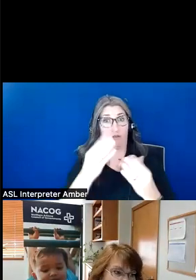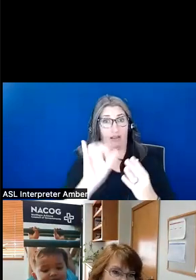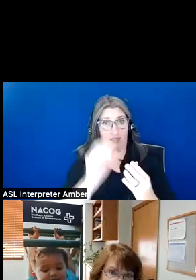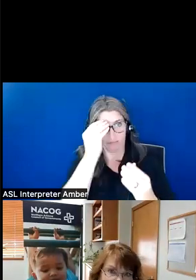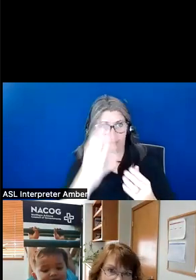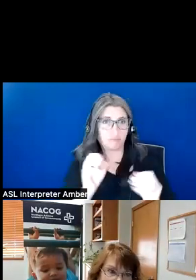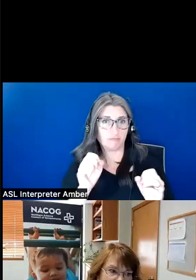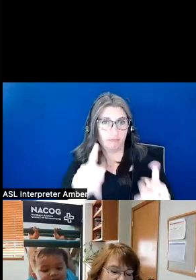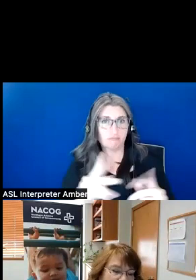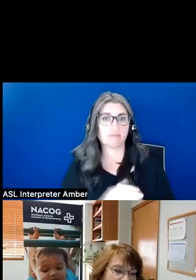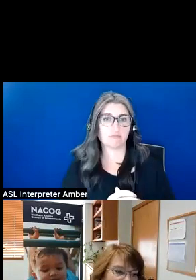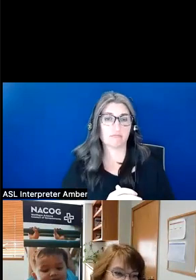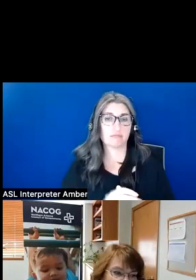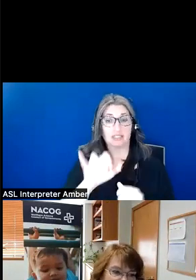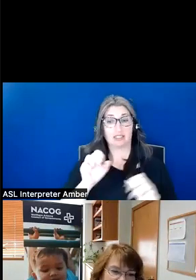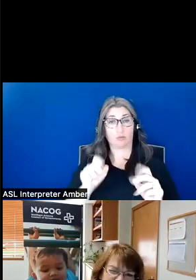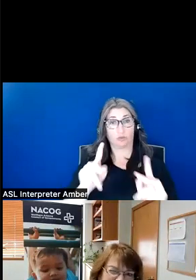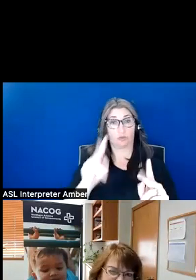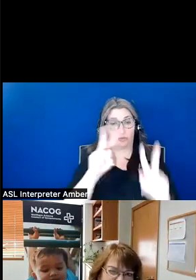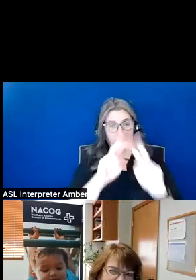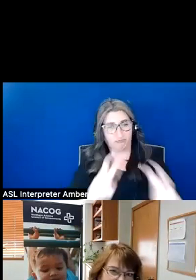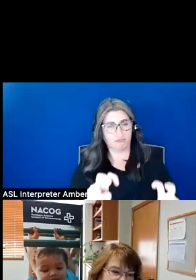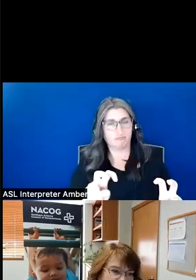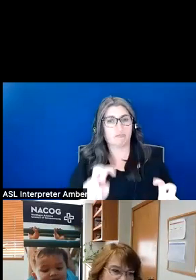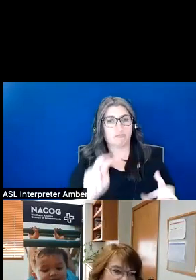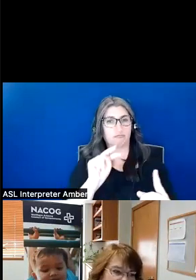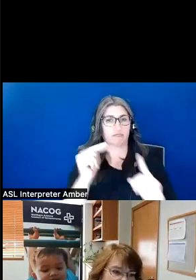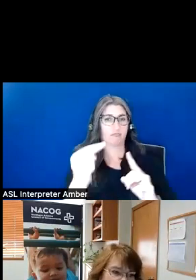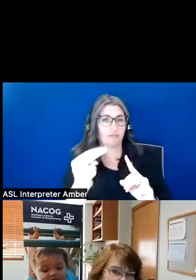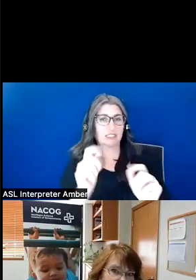It gave us an opportunity to look at things just a little bit differently.